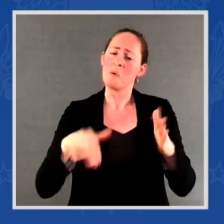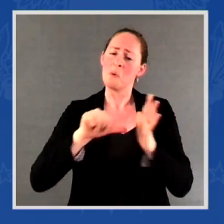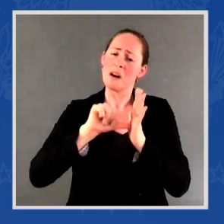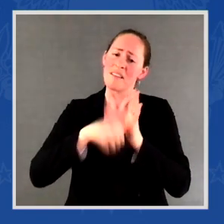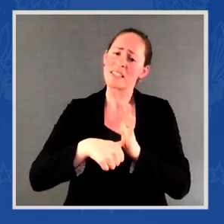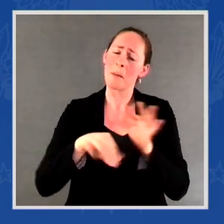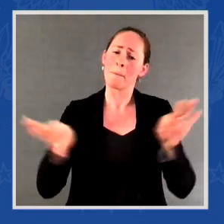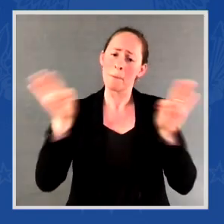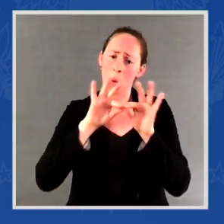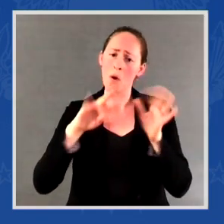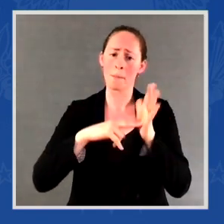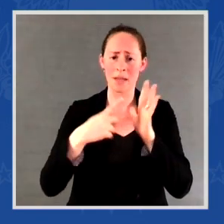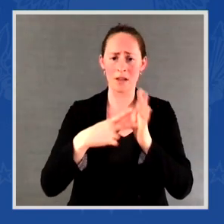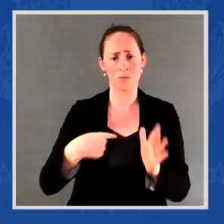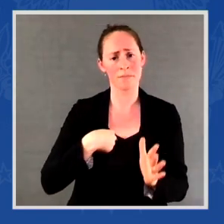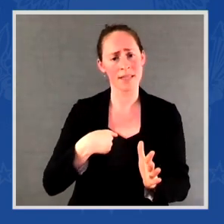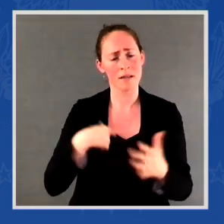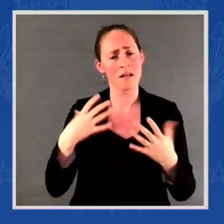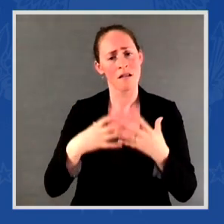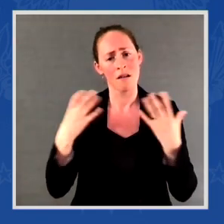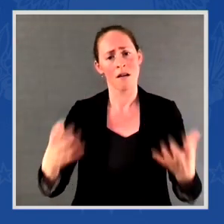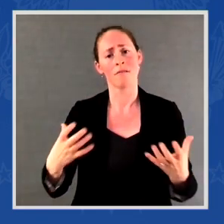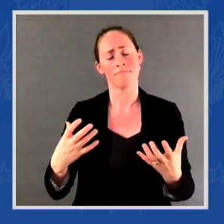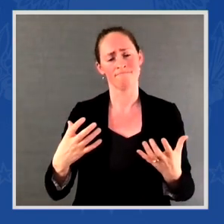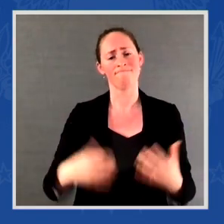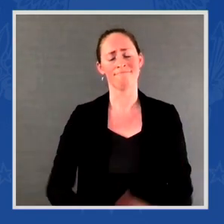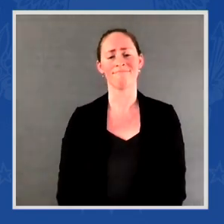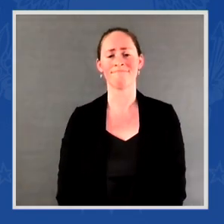I think you're probably the least ones that have to remember -- remember: